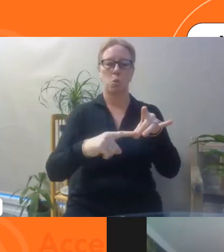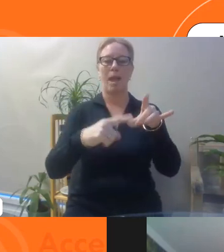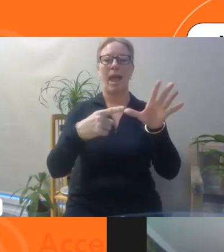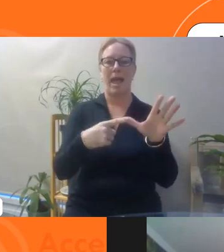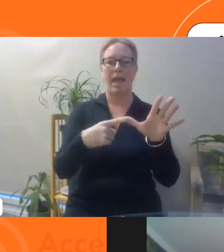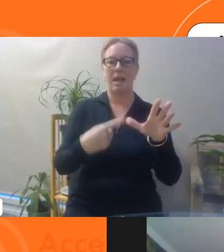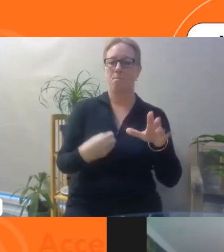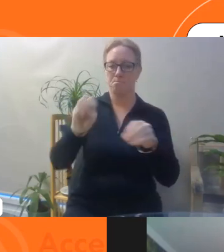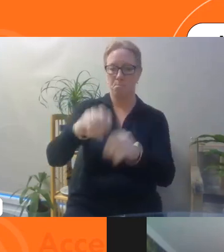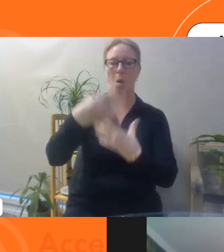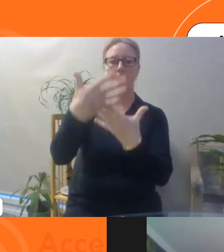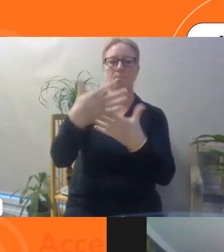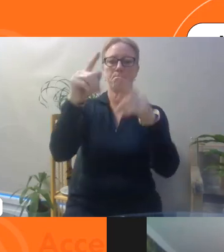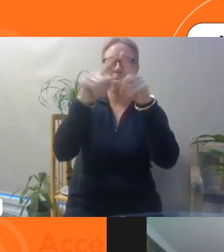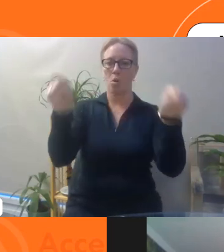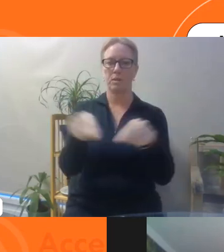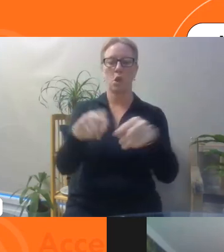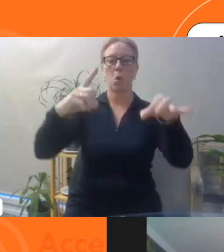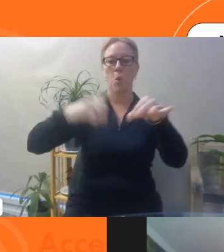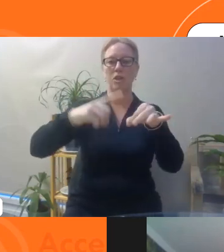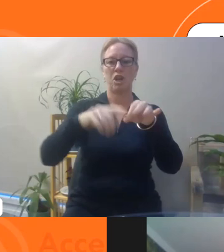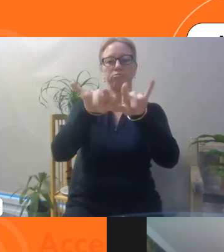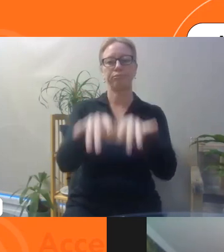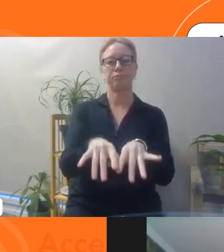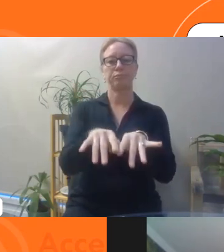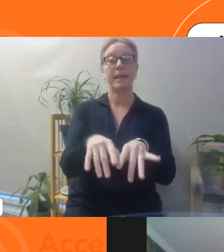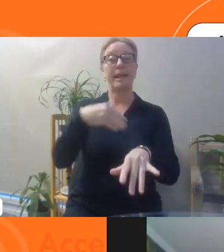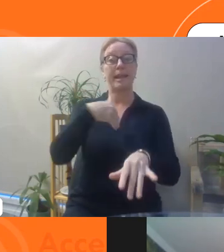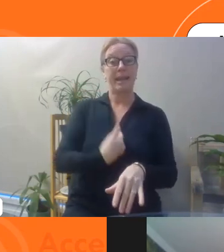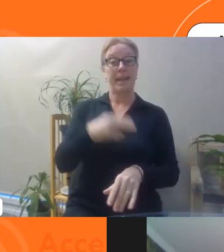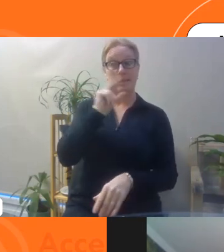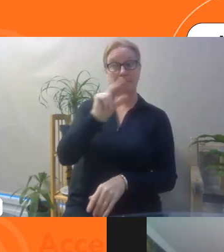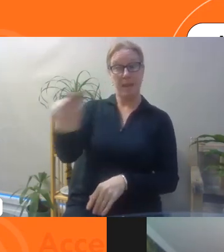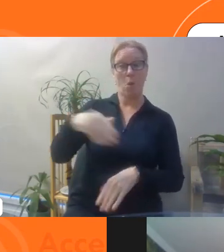a question. If you need to speak or sign to pose your question,